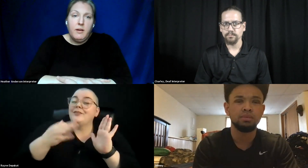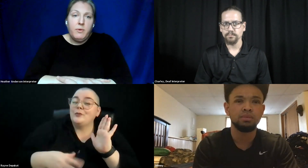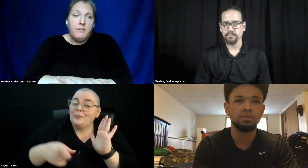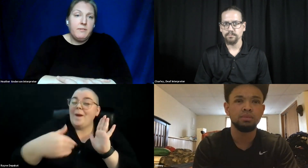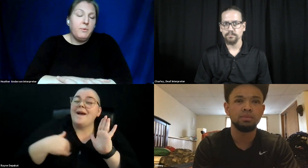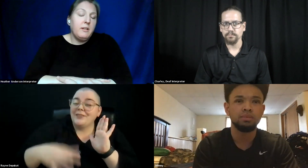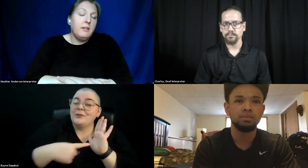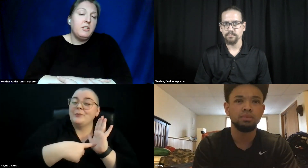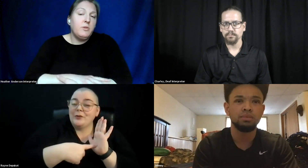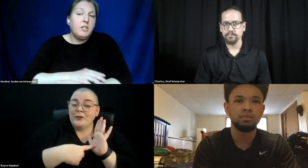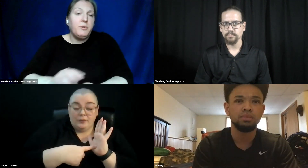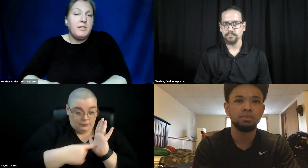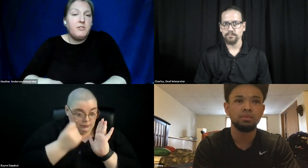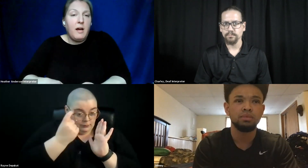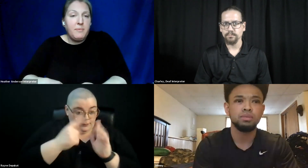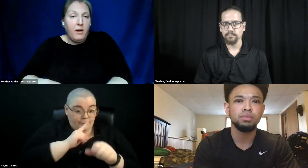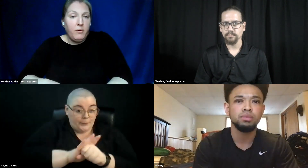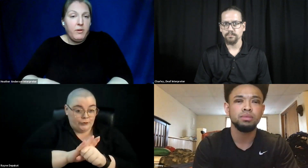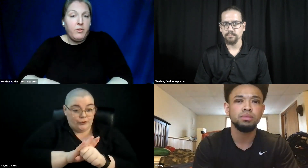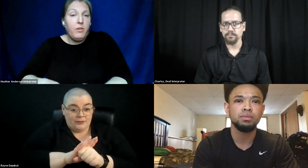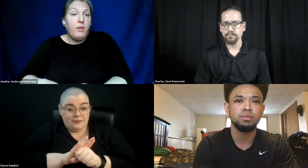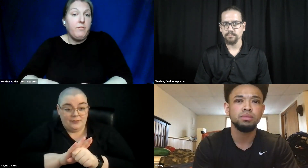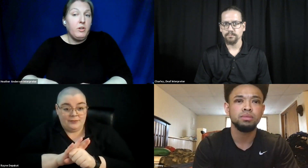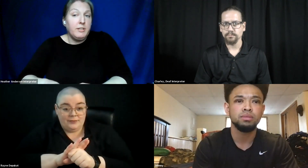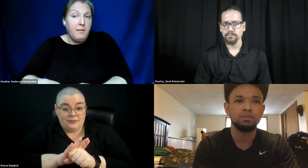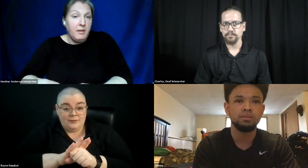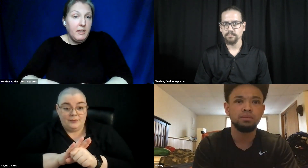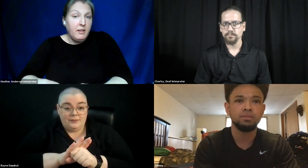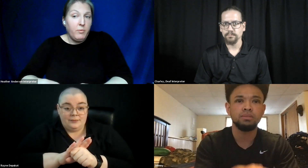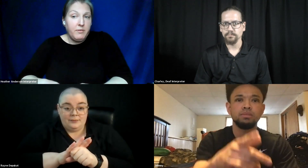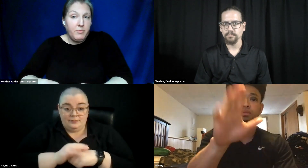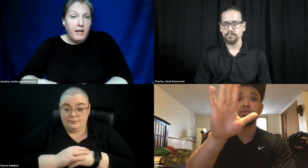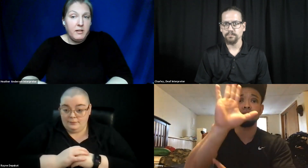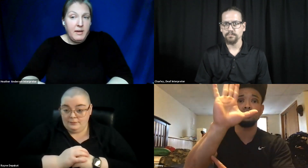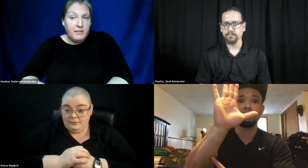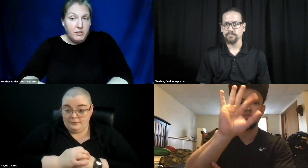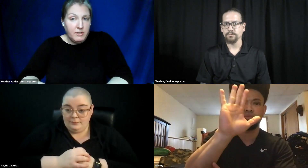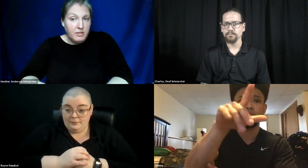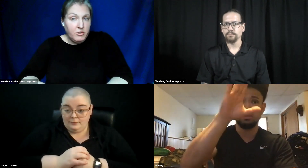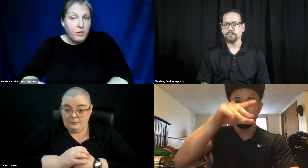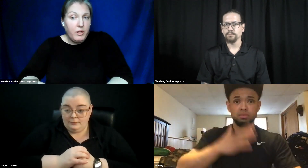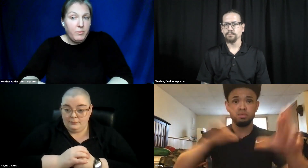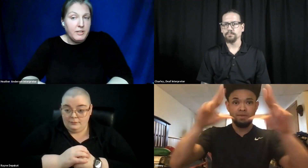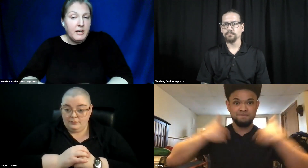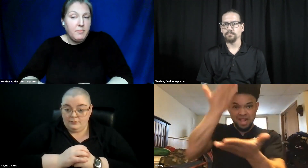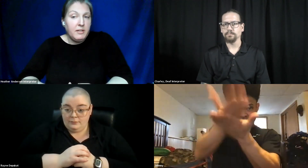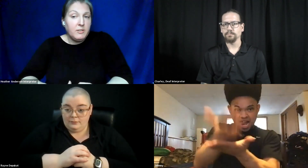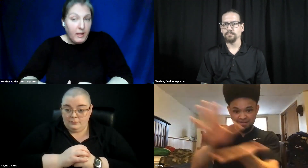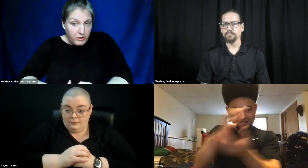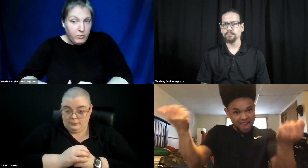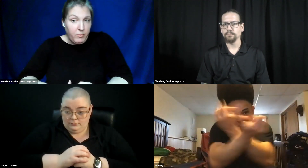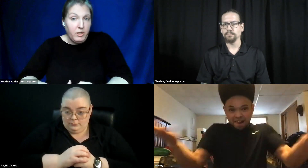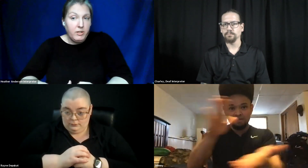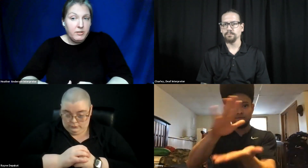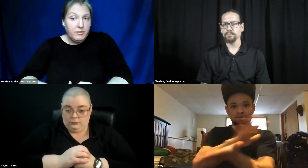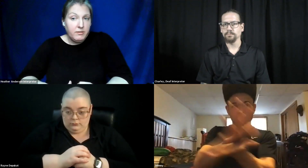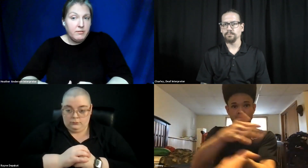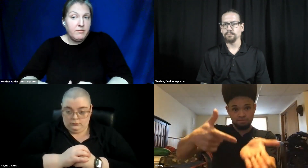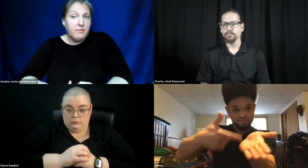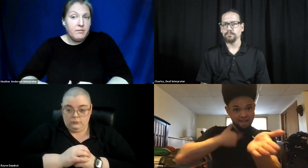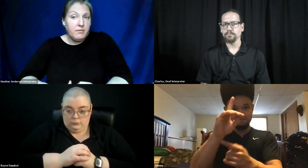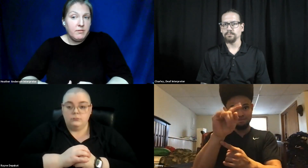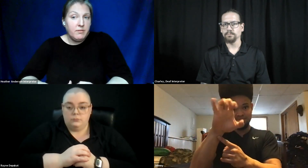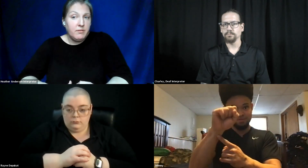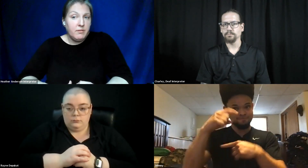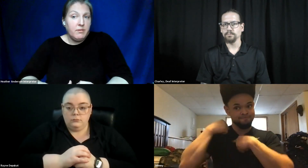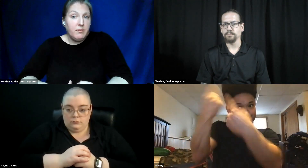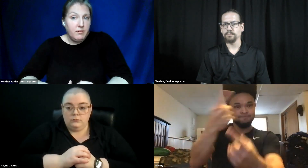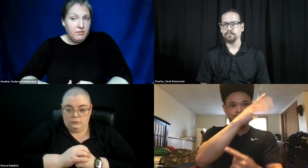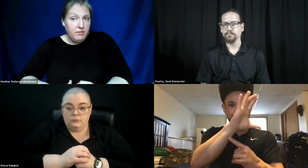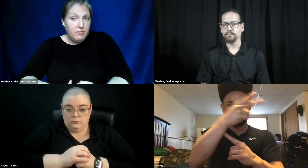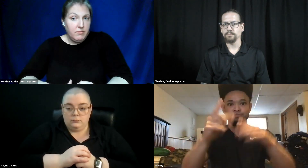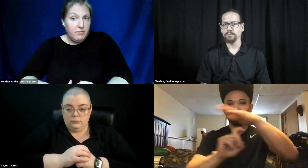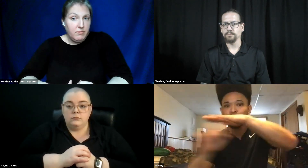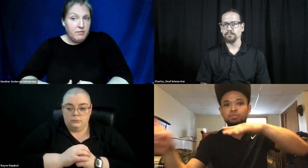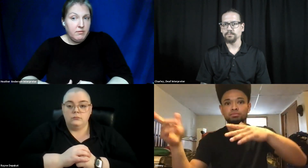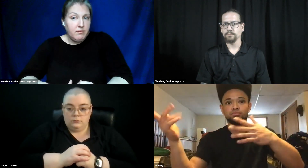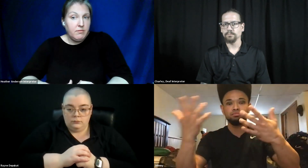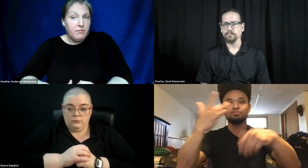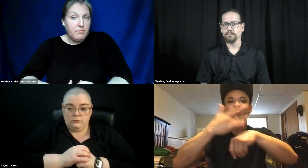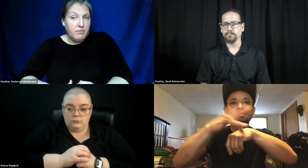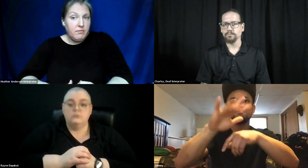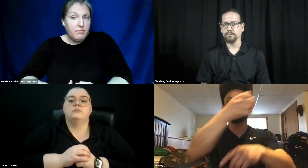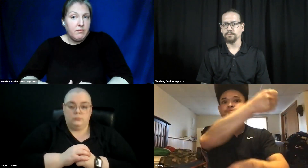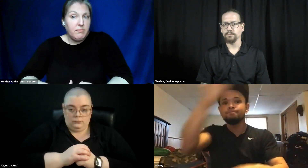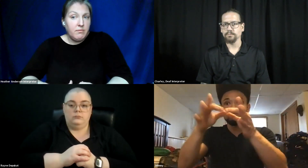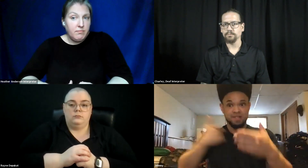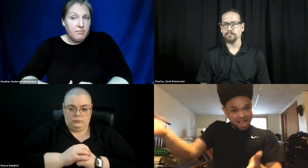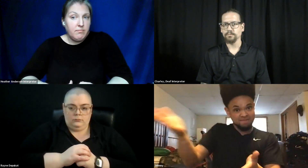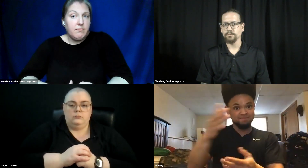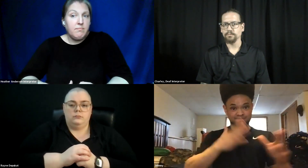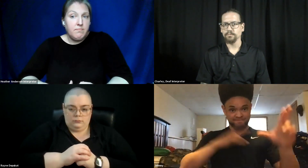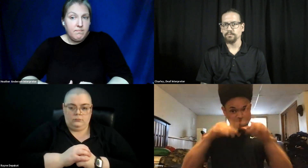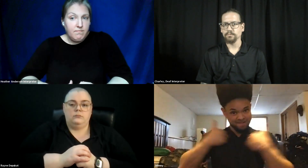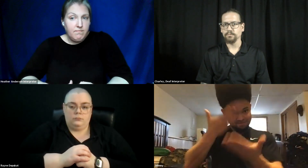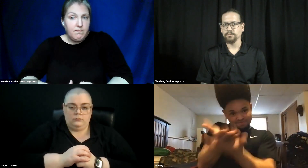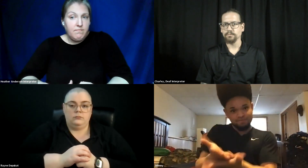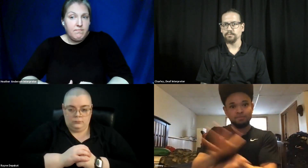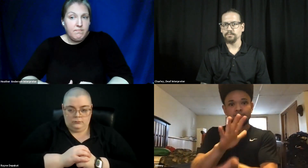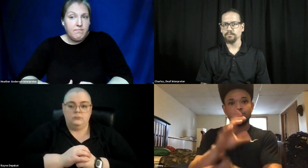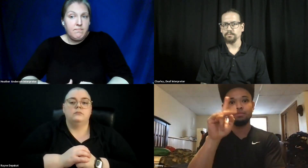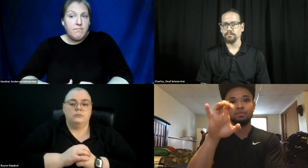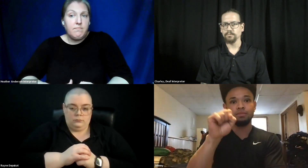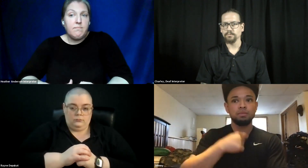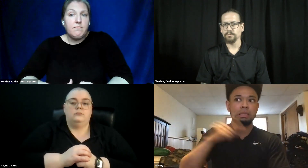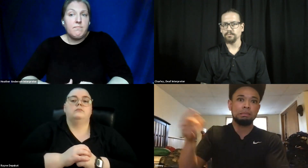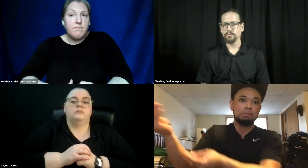whatever, when the two interpreters that dropped out of your assignment, the one from Rhode Island and Massachusetts Did you know who they were, did anybody tell you who they were.